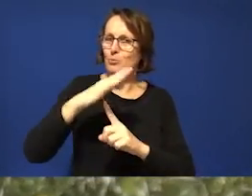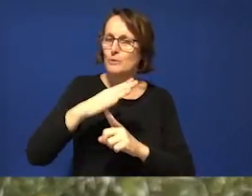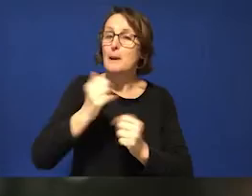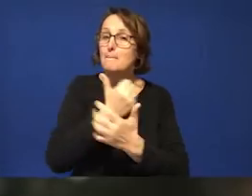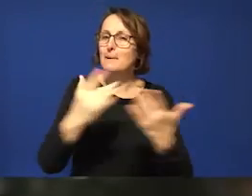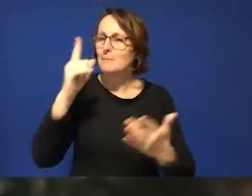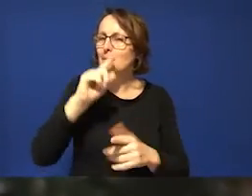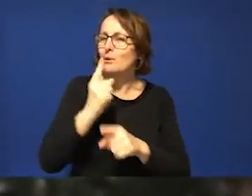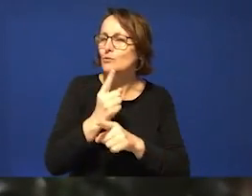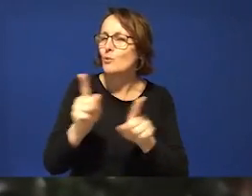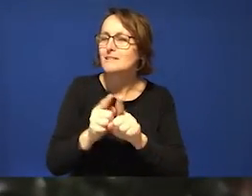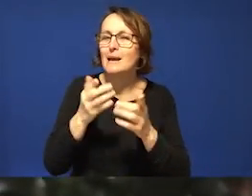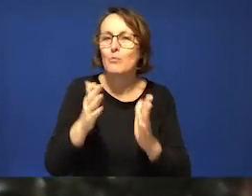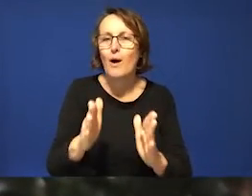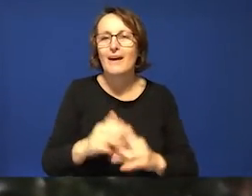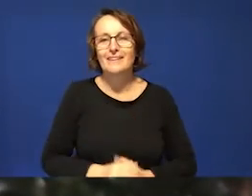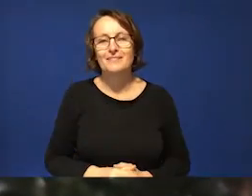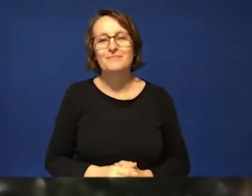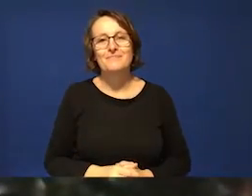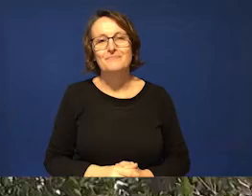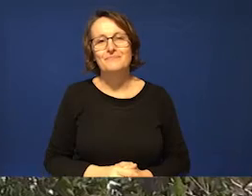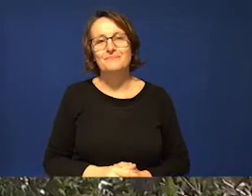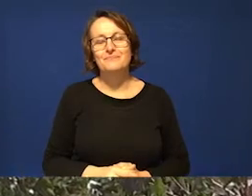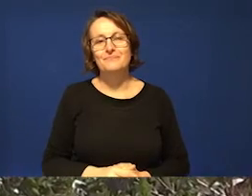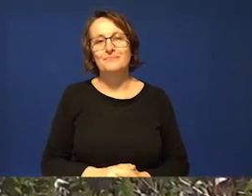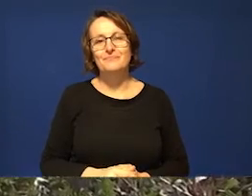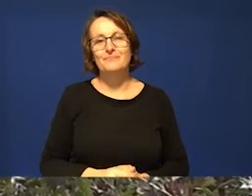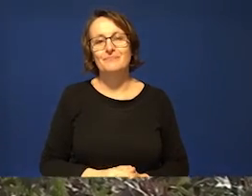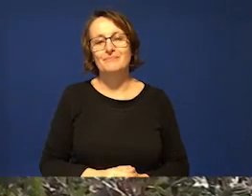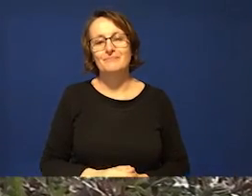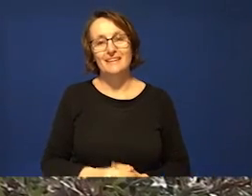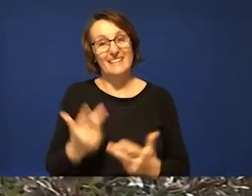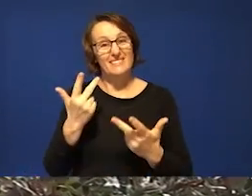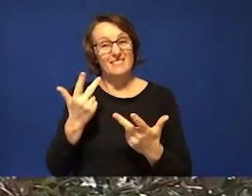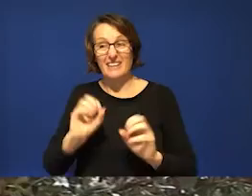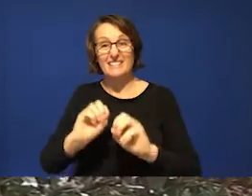this and it's, that was a bit subliminal during the process, but it's quite clear now that the two buildings